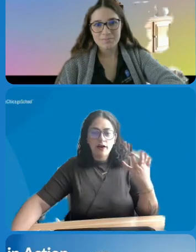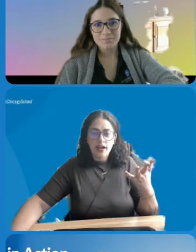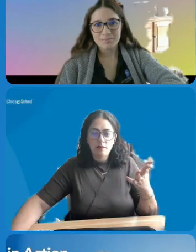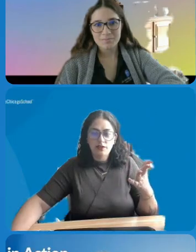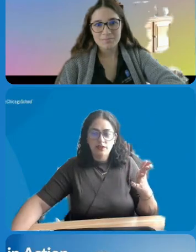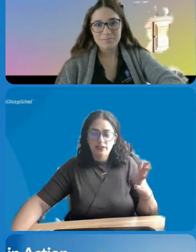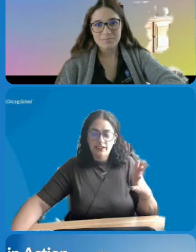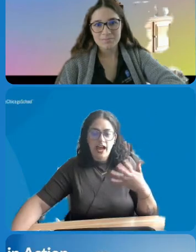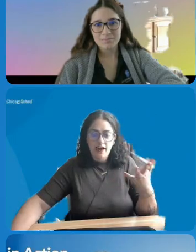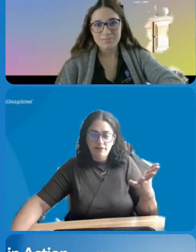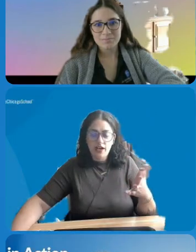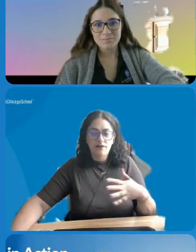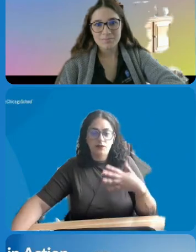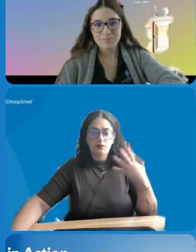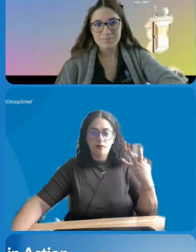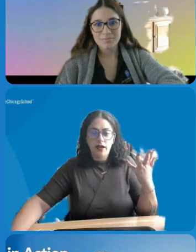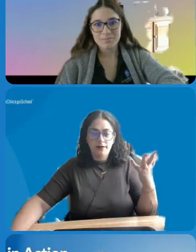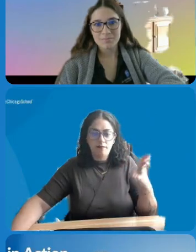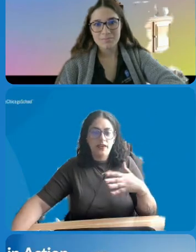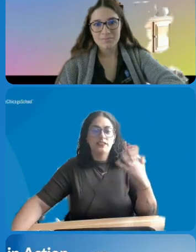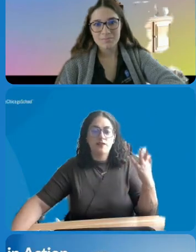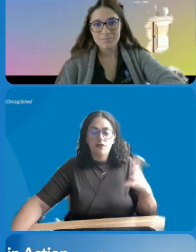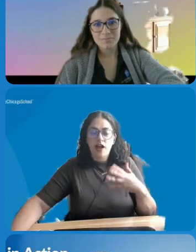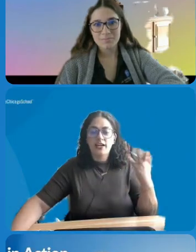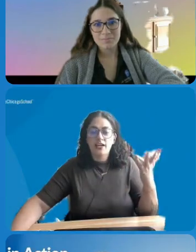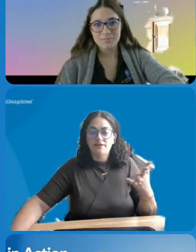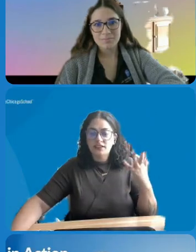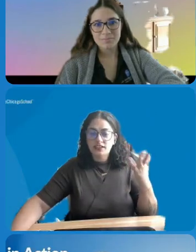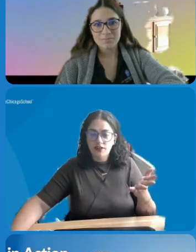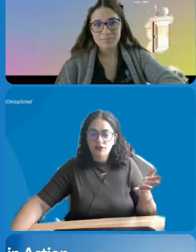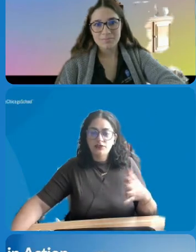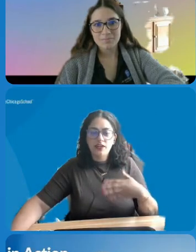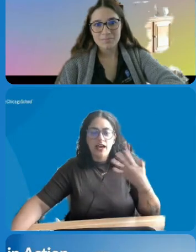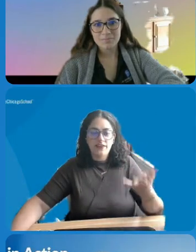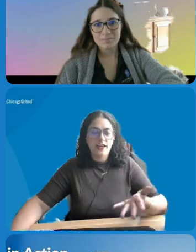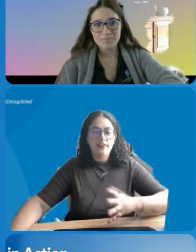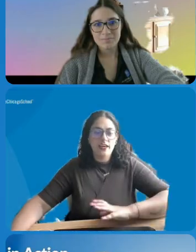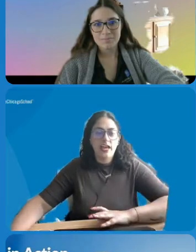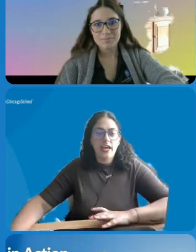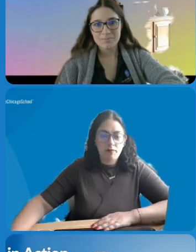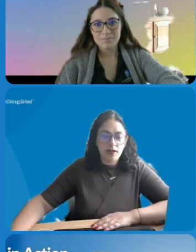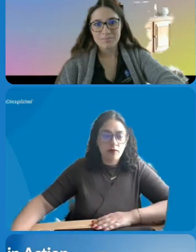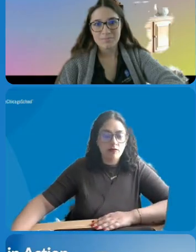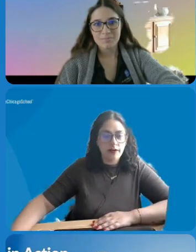able to have kind of those basic variety of skills that i think can be program